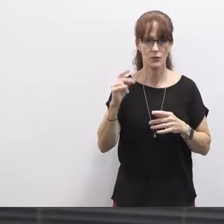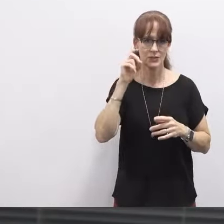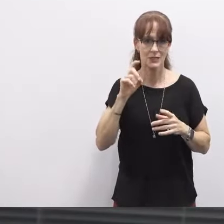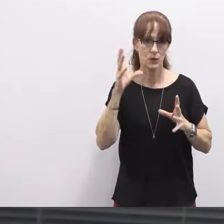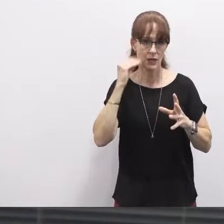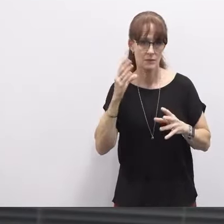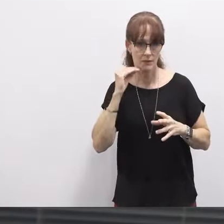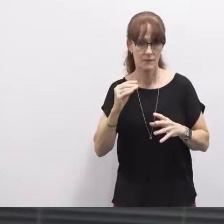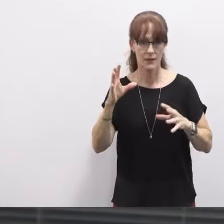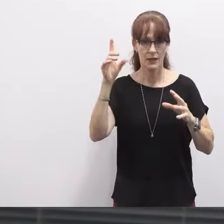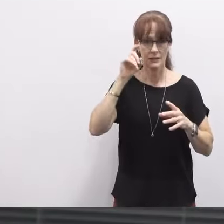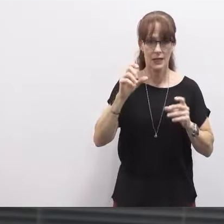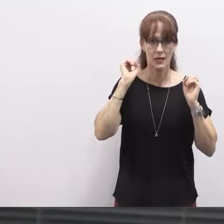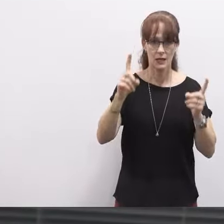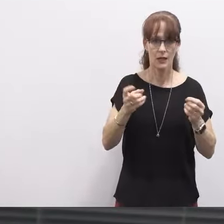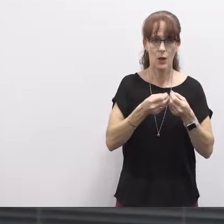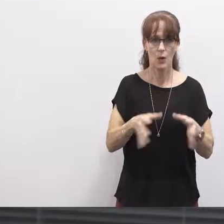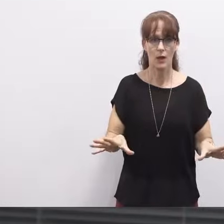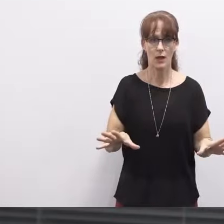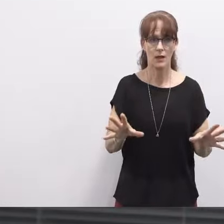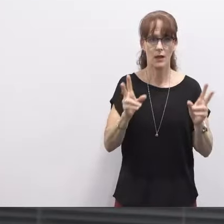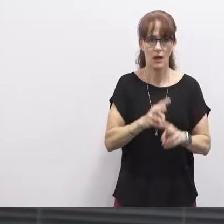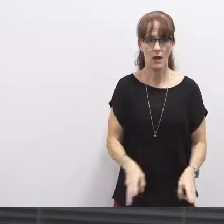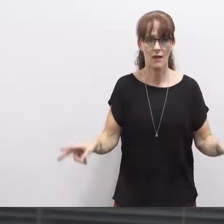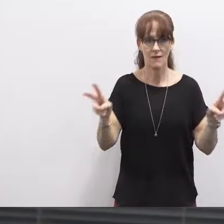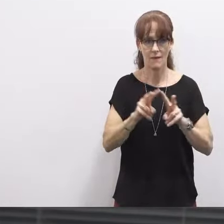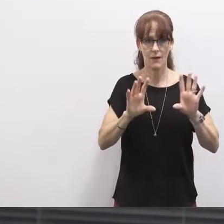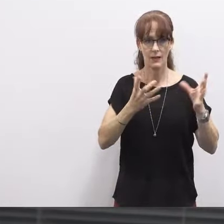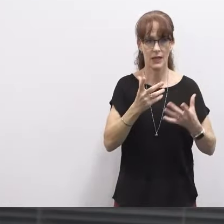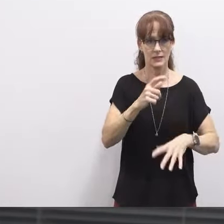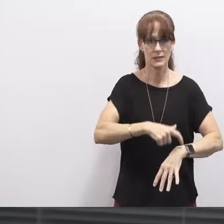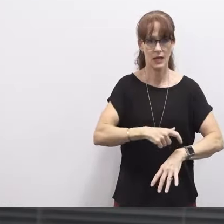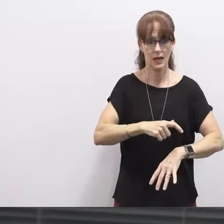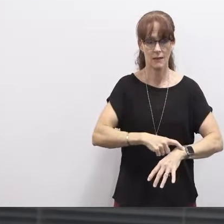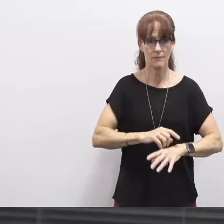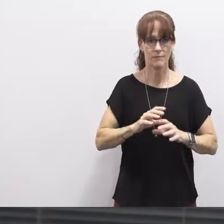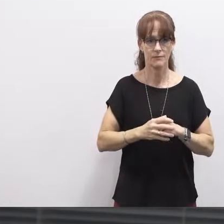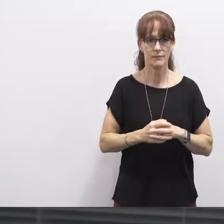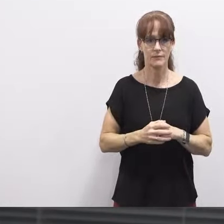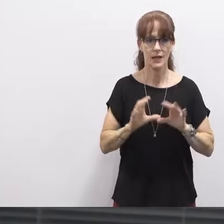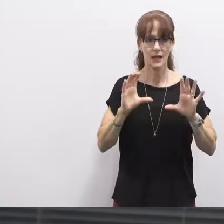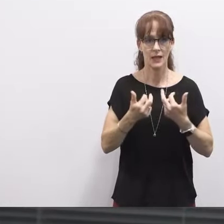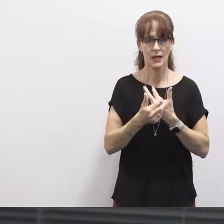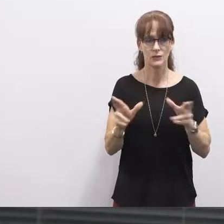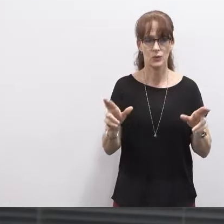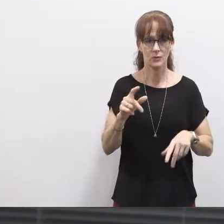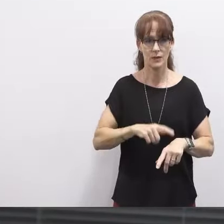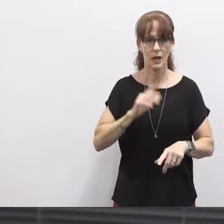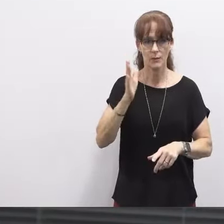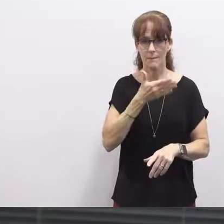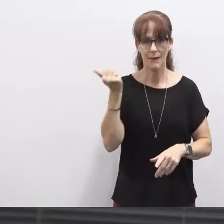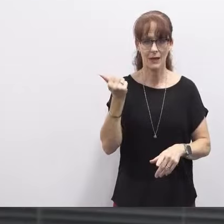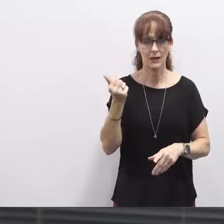Sexual education is a waste of valuable class time, classroom time would be better spent on subjects